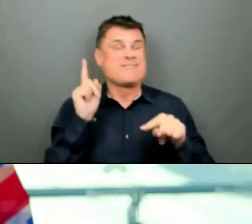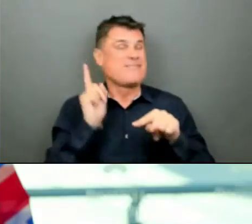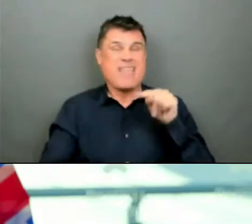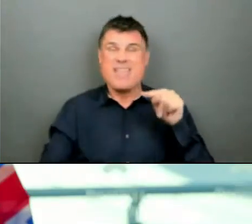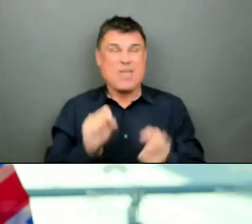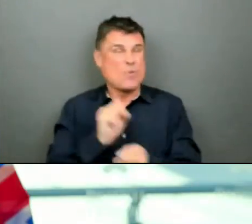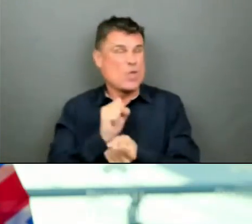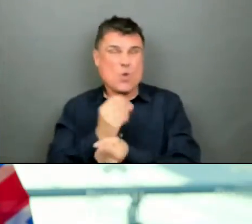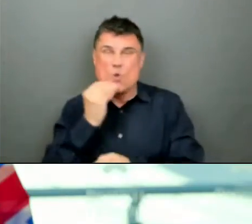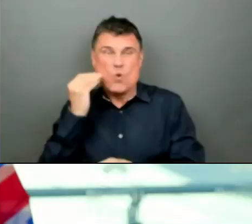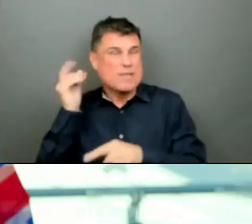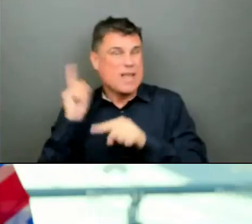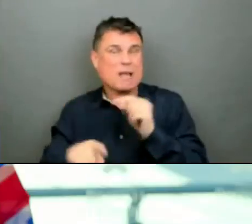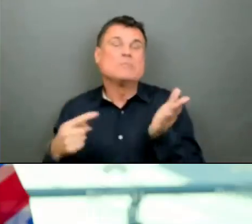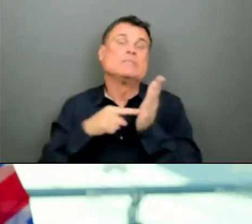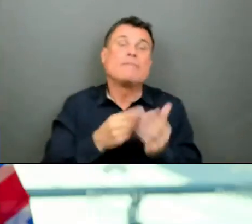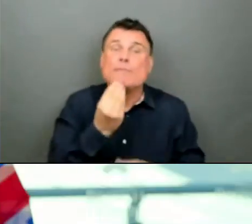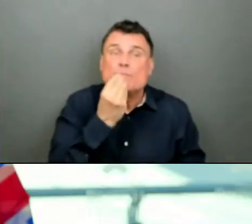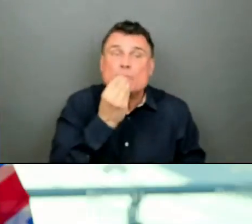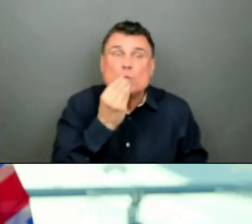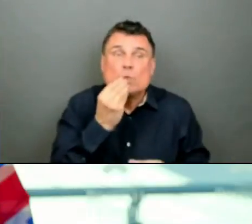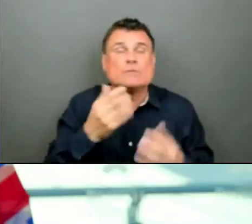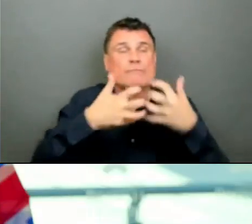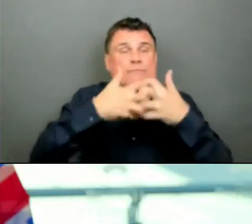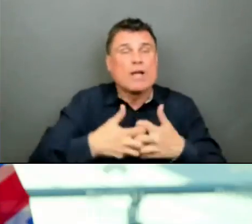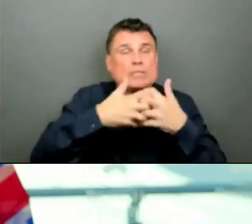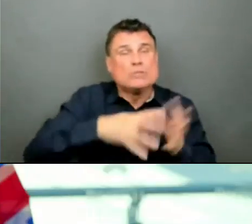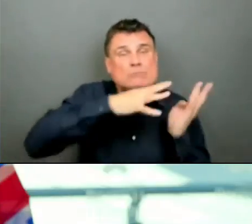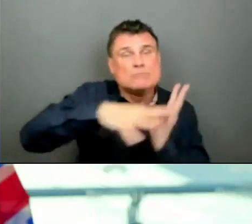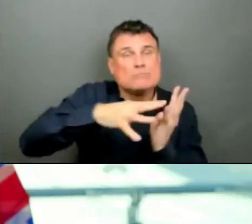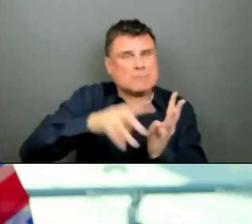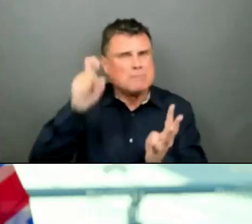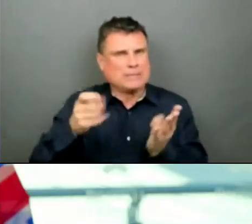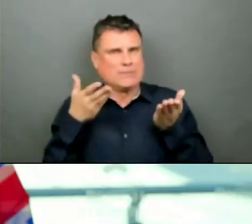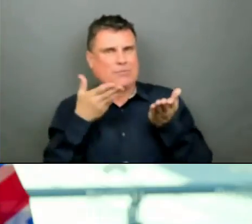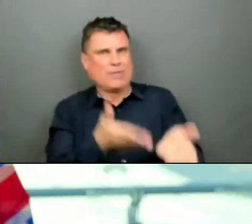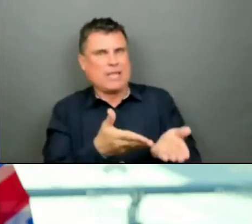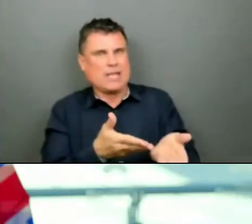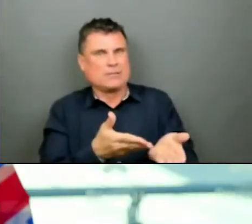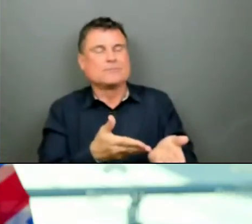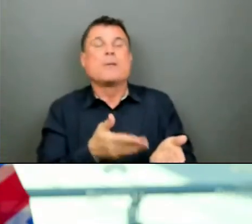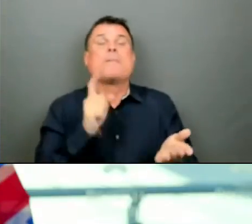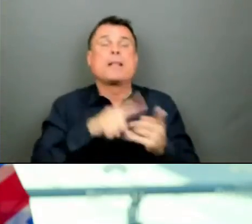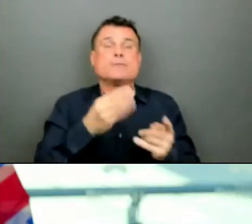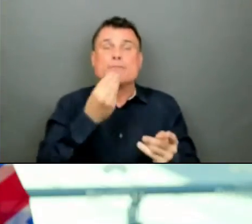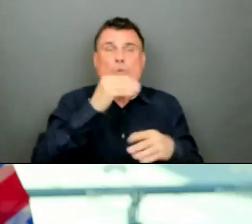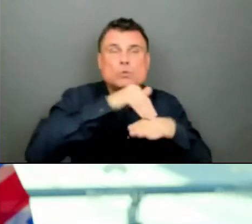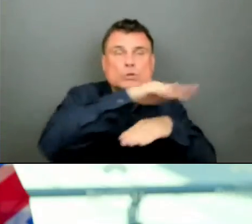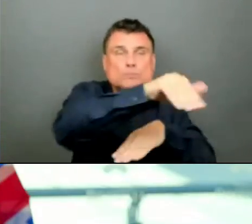places to break those chains of transmission. We had to increase immunization in work place groups, particularly in those